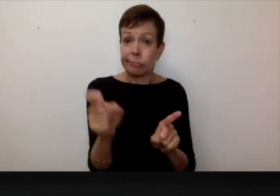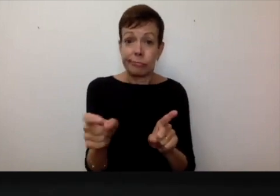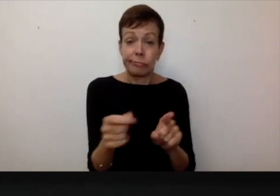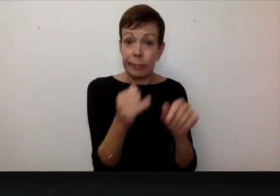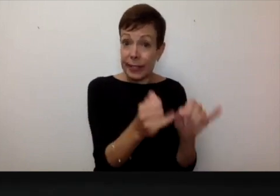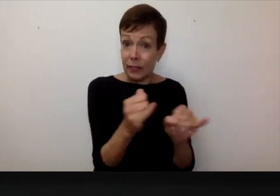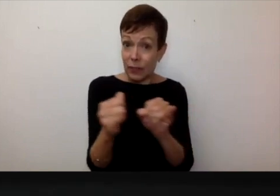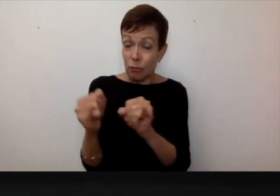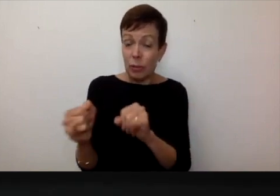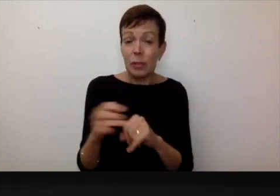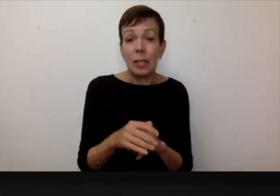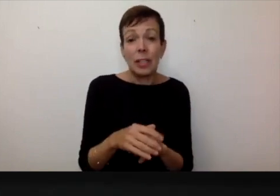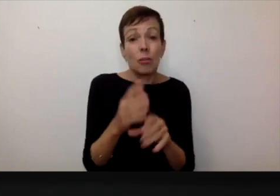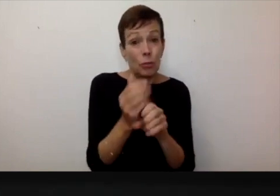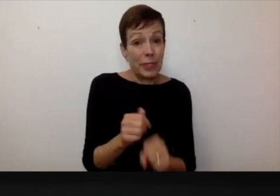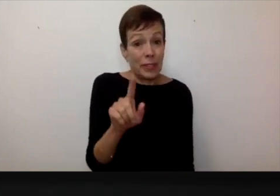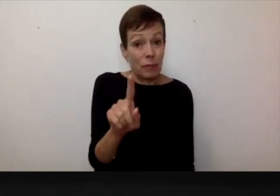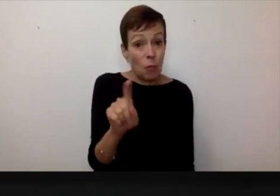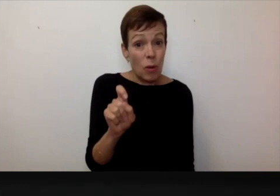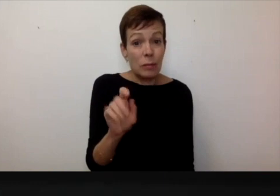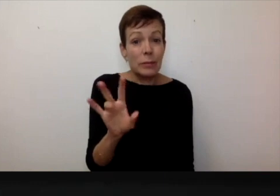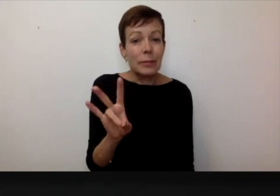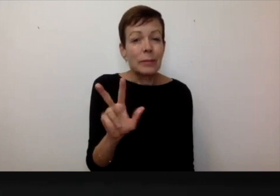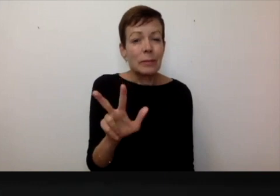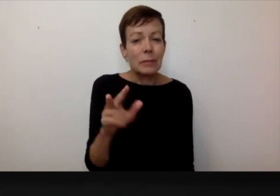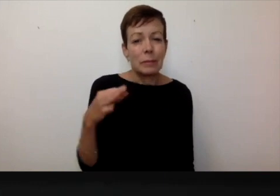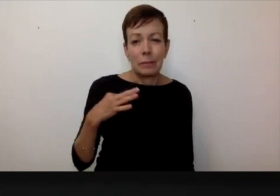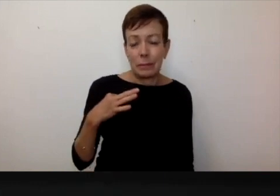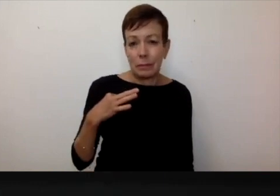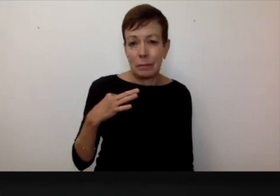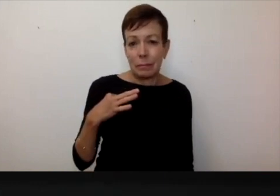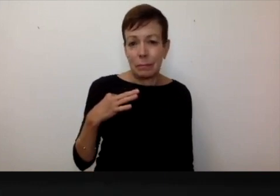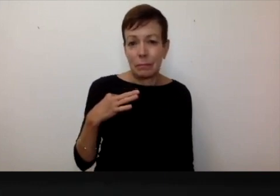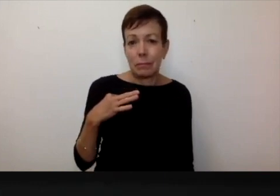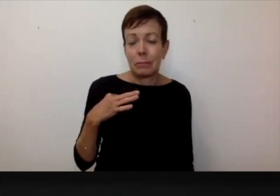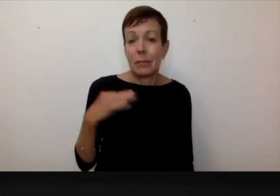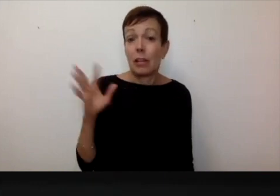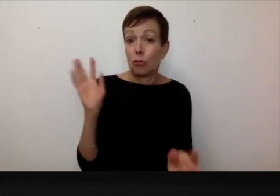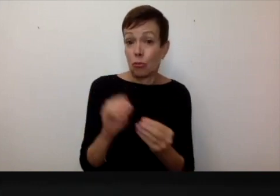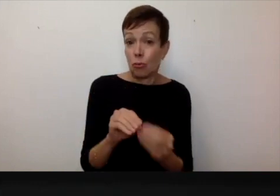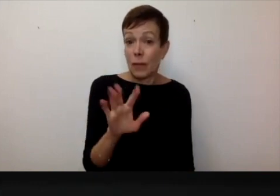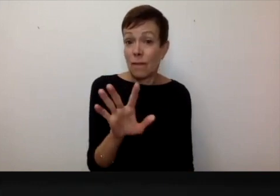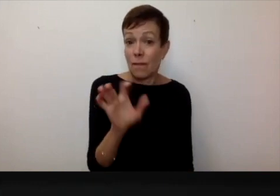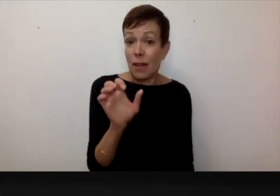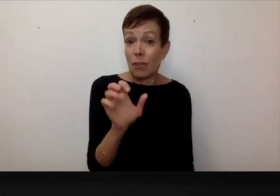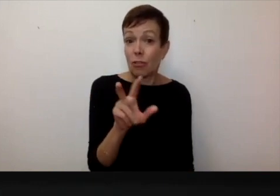granting 530 000 um but we had a request of 2.5 million